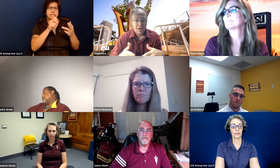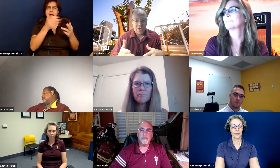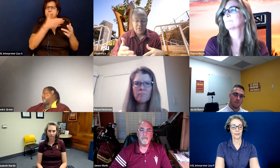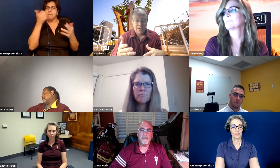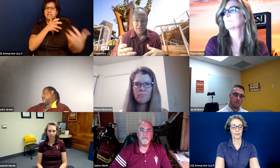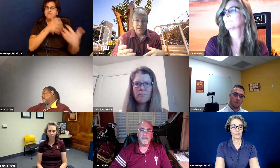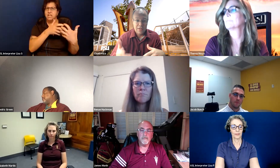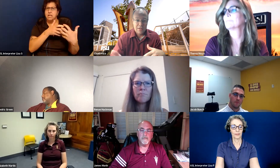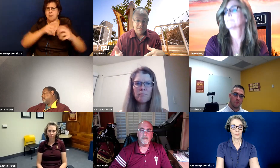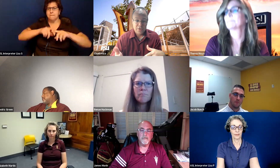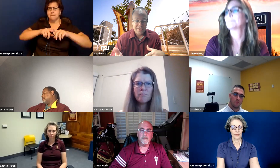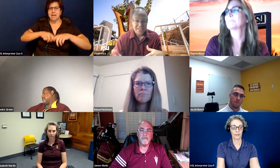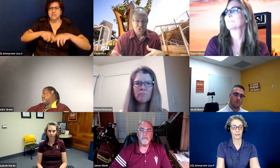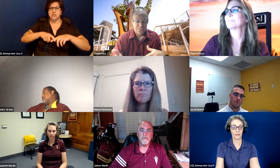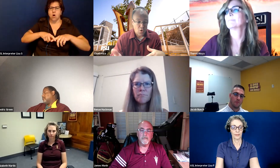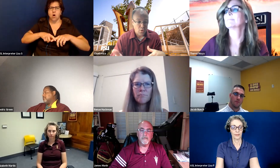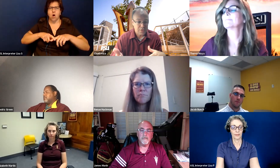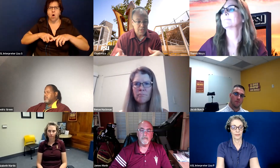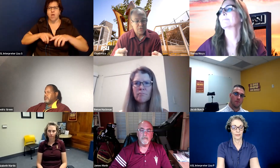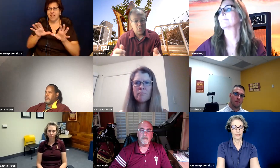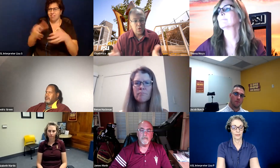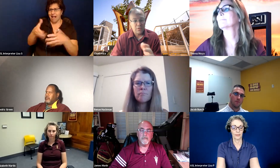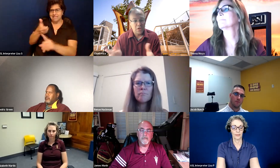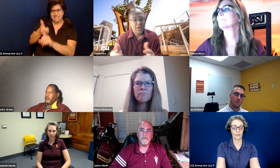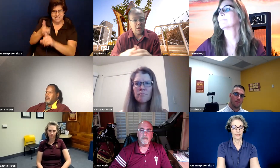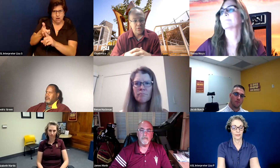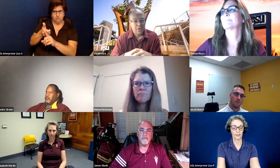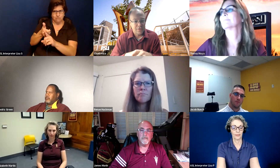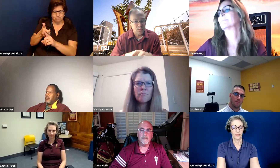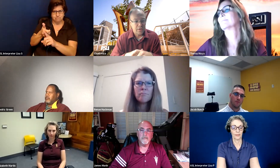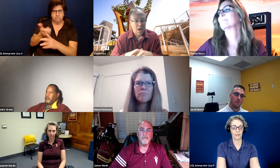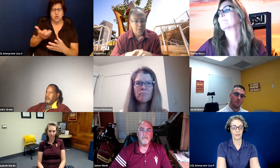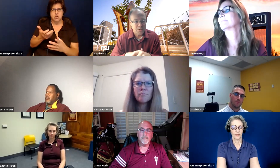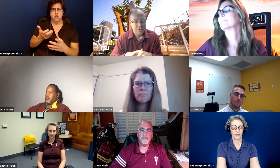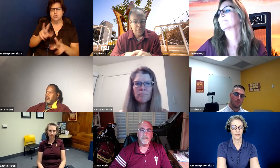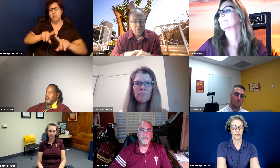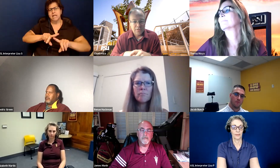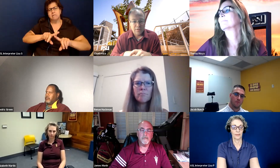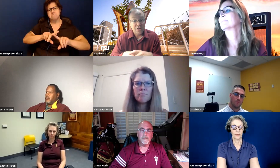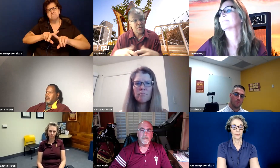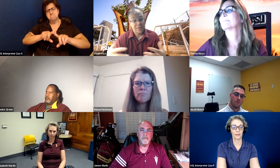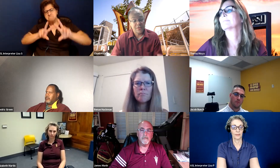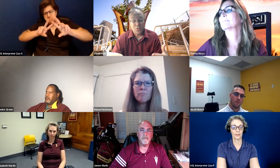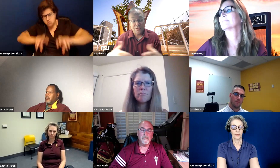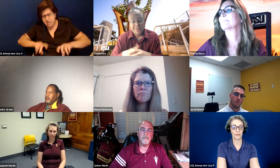on the fundamental nature of the course. And so we look at alternatives, we looked at options to make sure that the students still